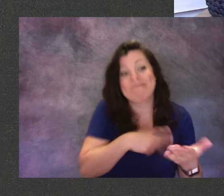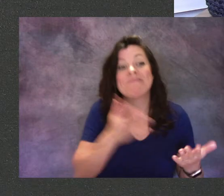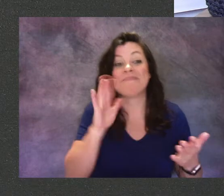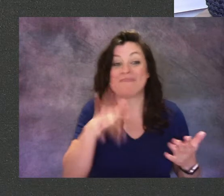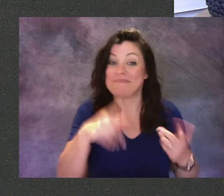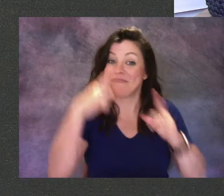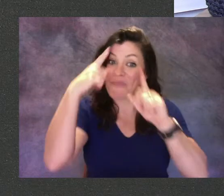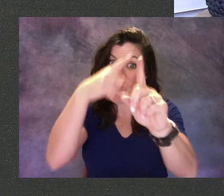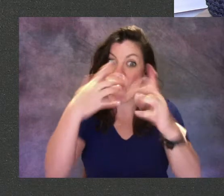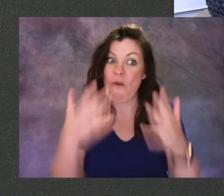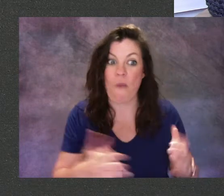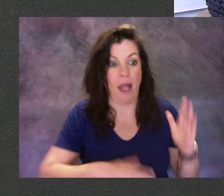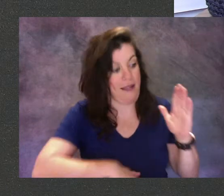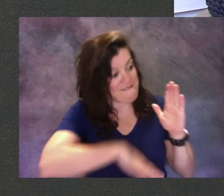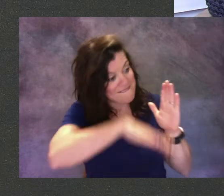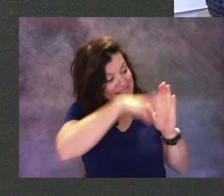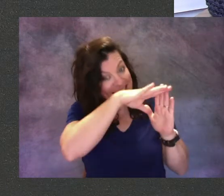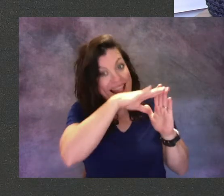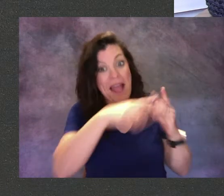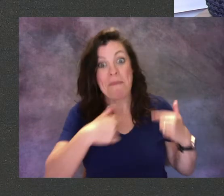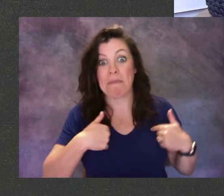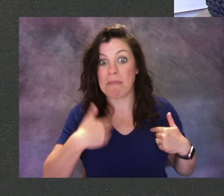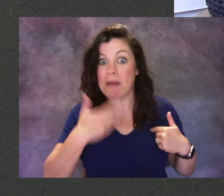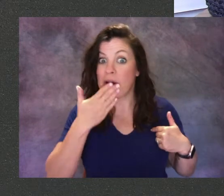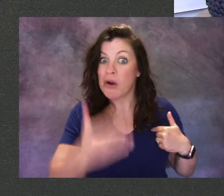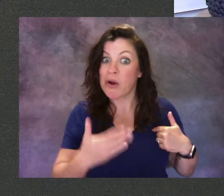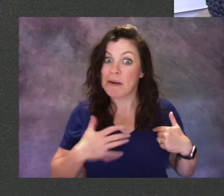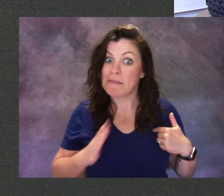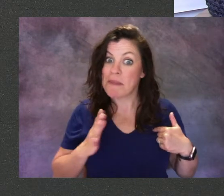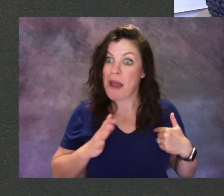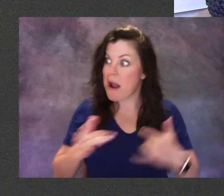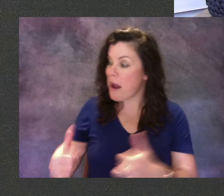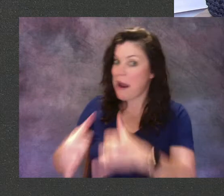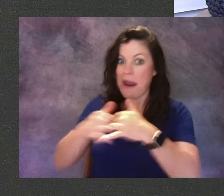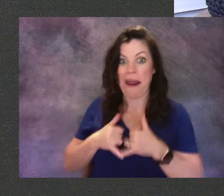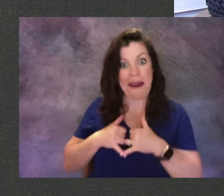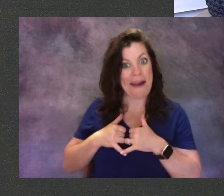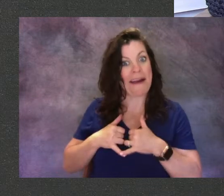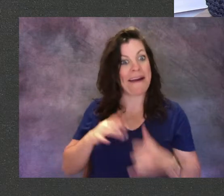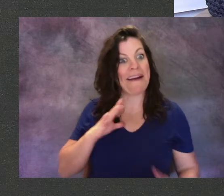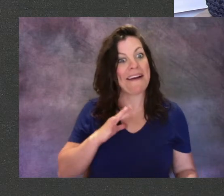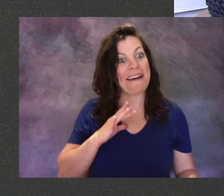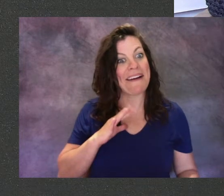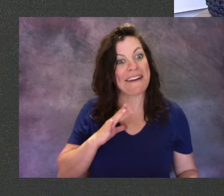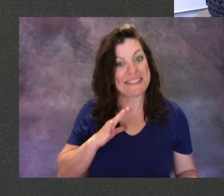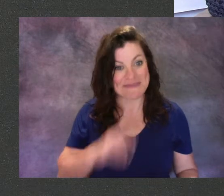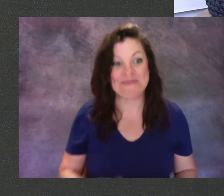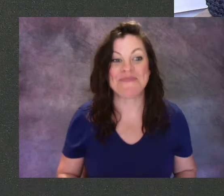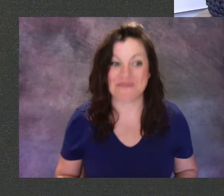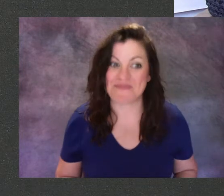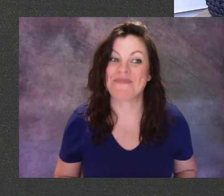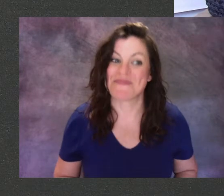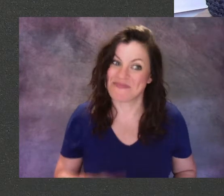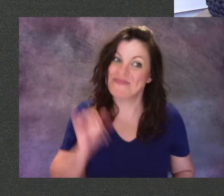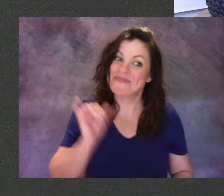some way because you've filled your bucket of kindness and good manners.